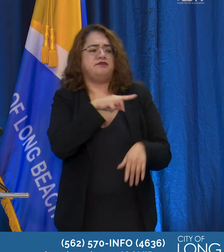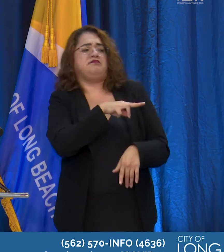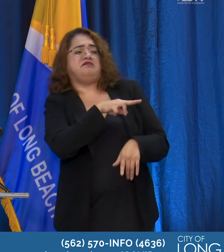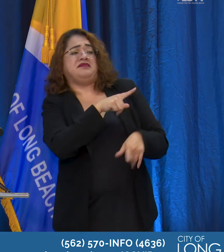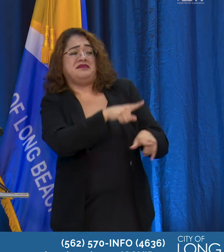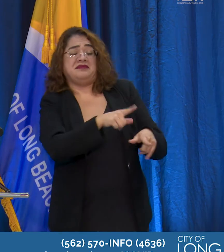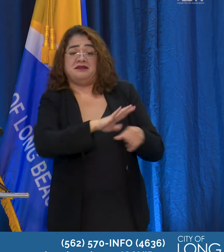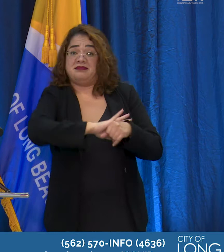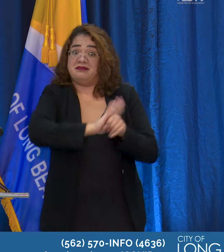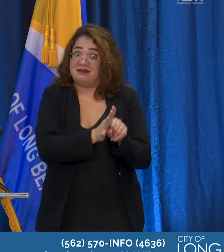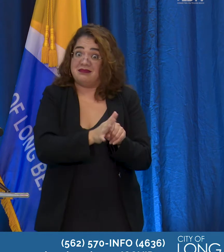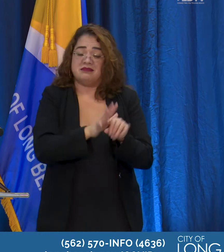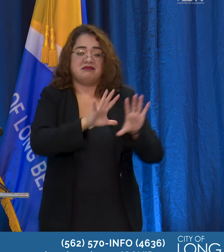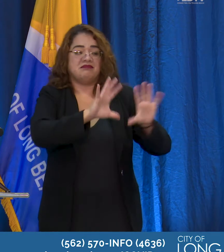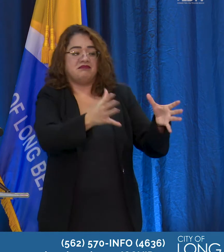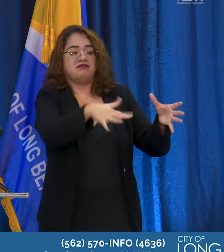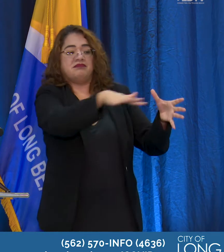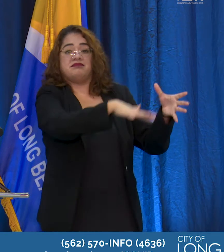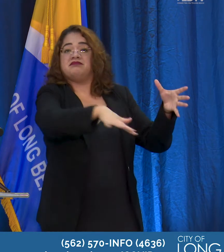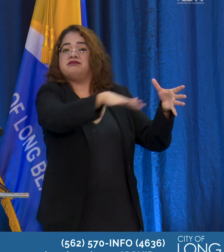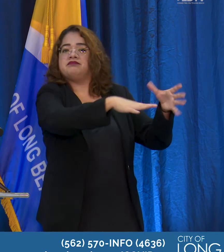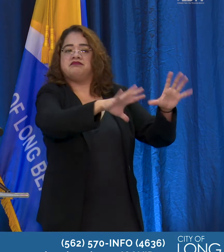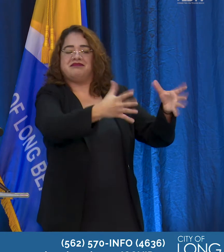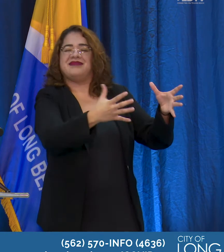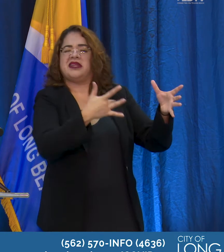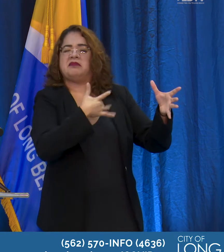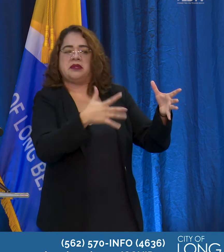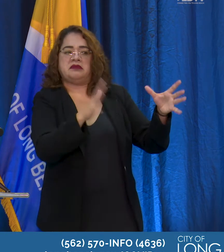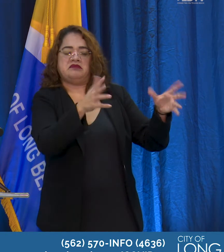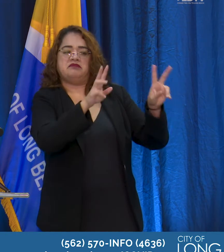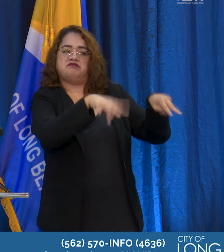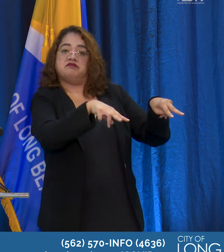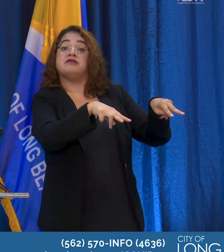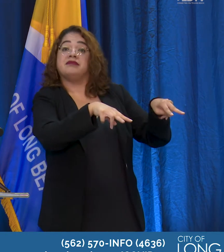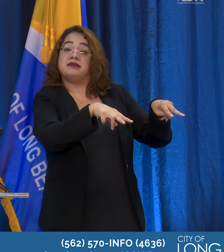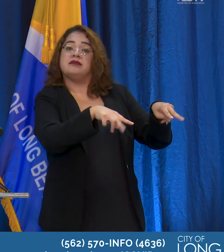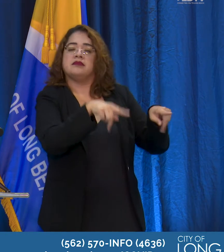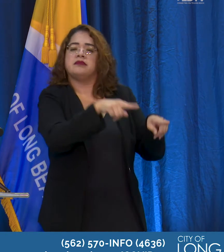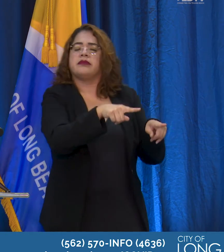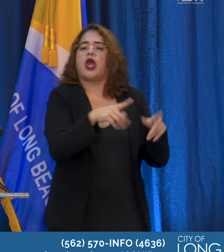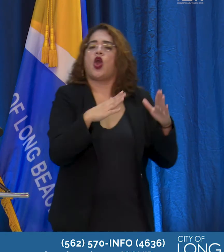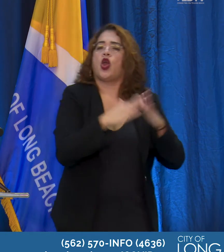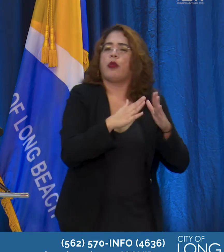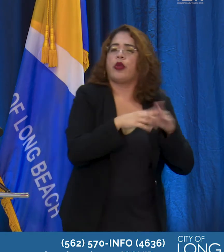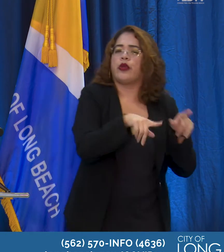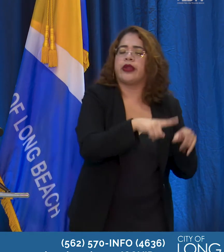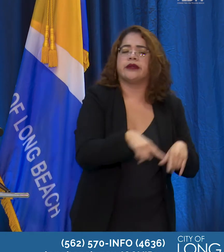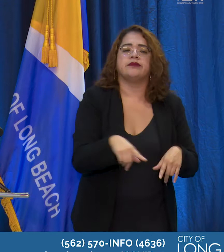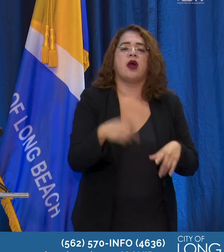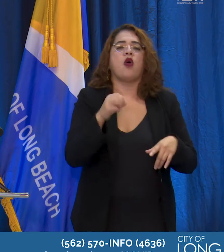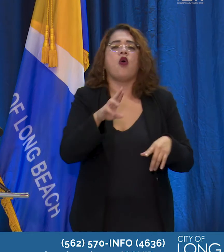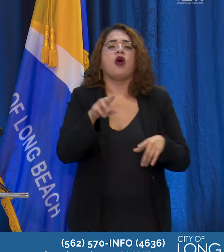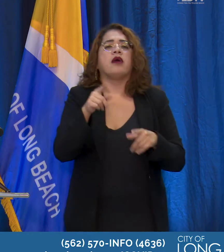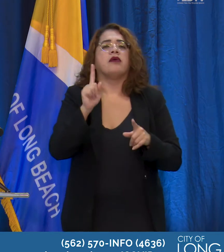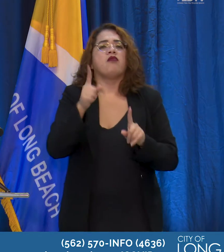with a population, a community, or a nationality which is something we saw happening earlier in this pandemic.